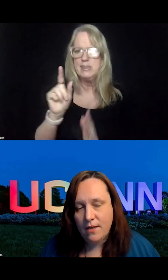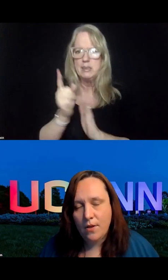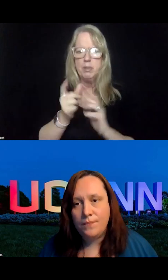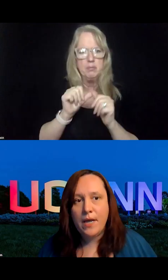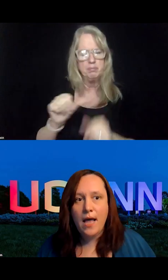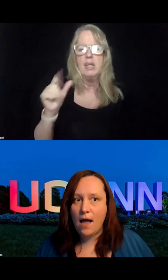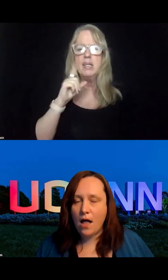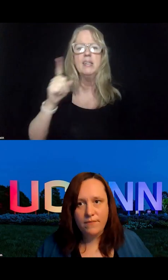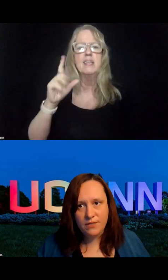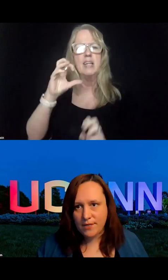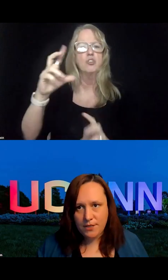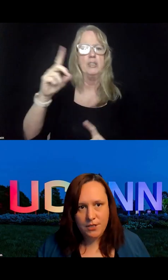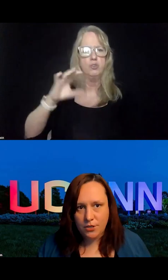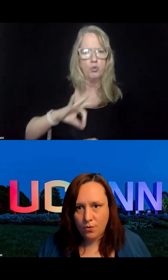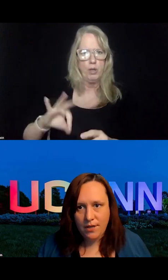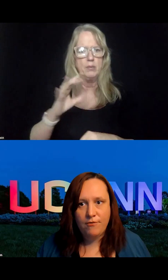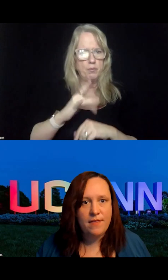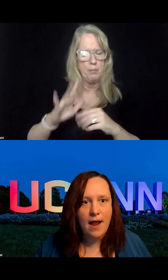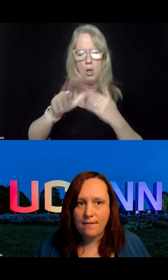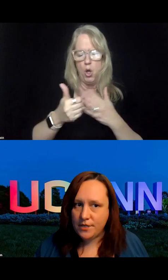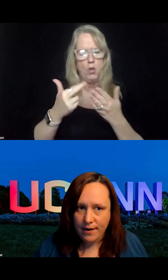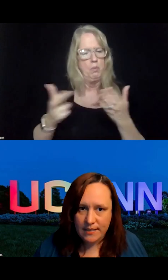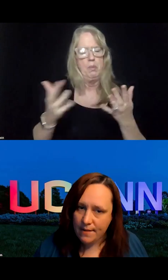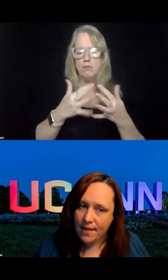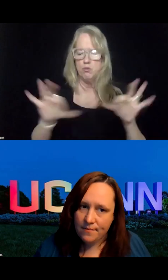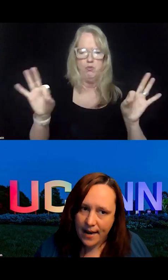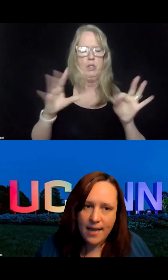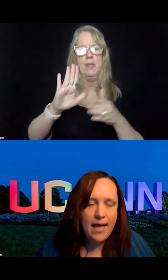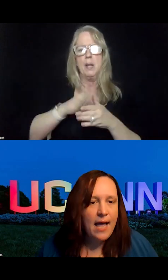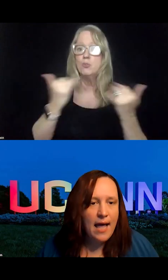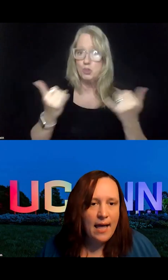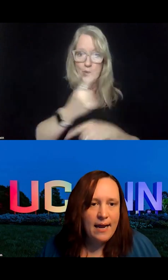AVAILABLE. ALL OF THESE SOURCES THAT I AM SHARING ARE FREE.